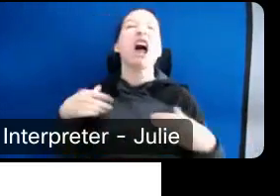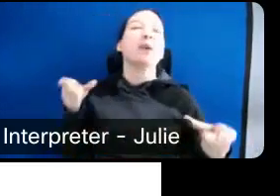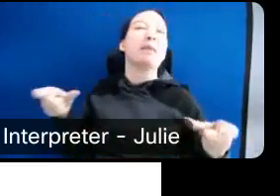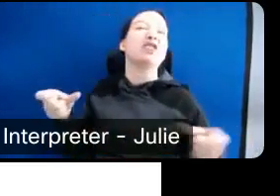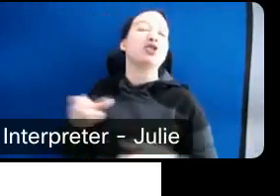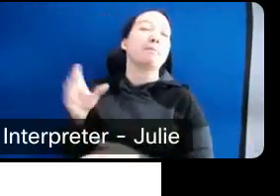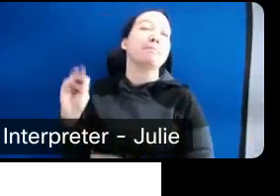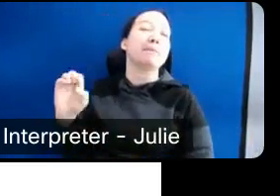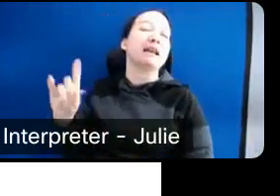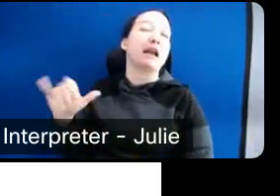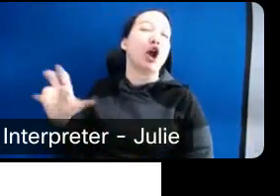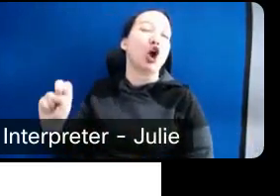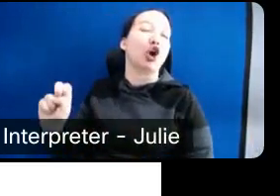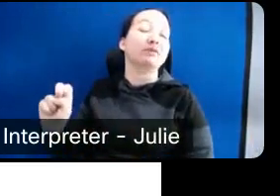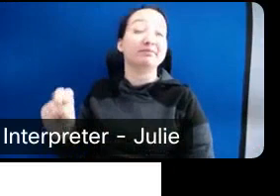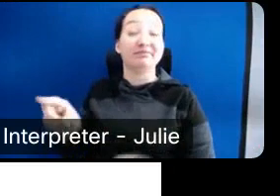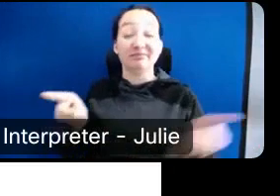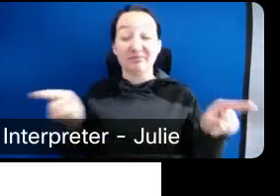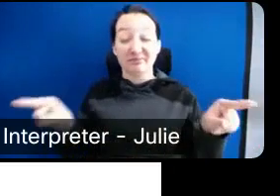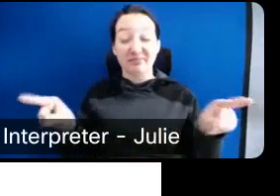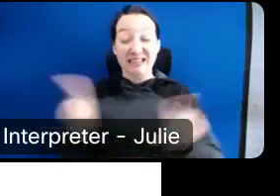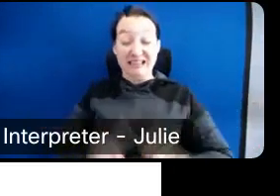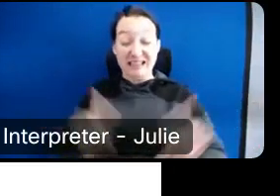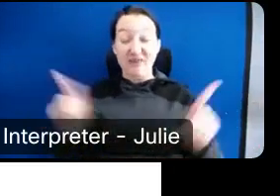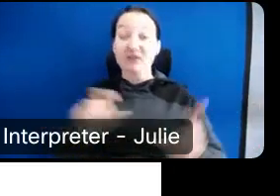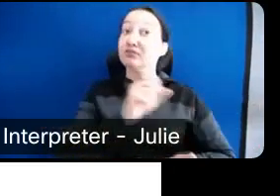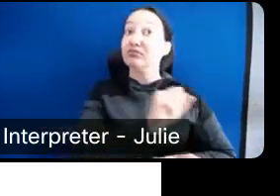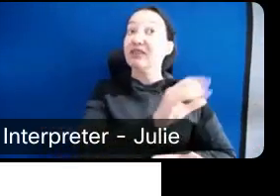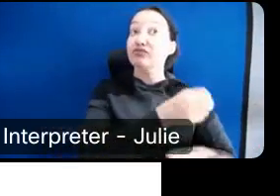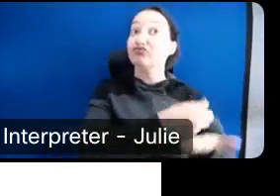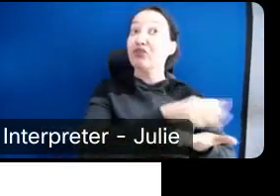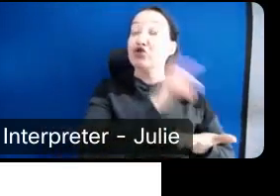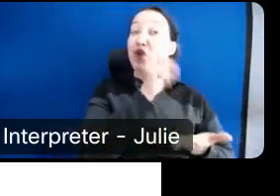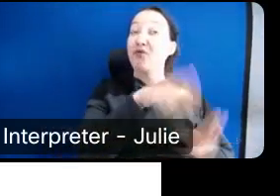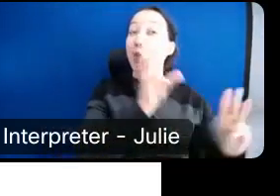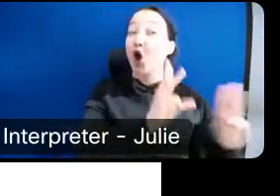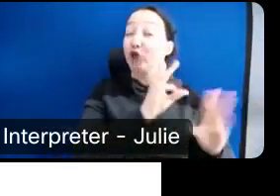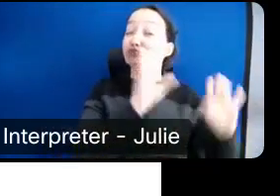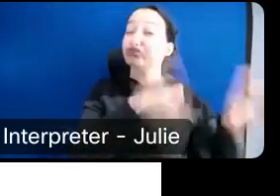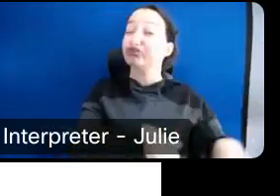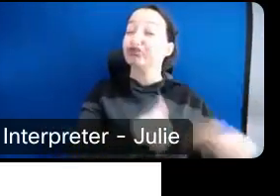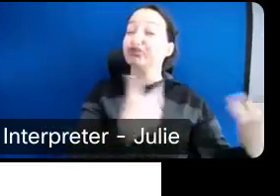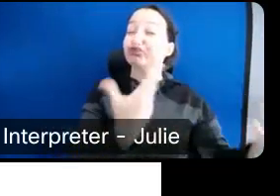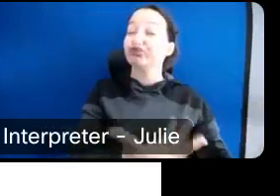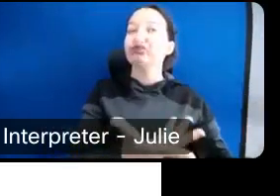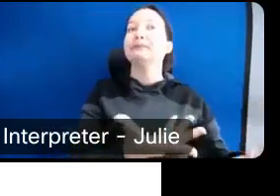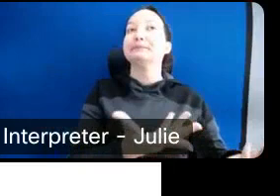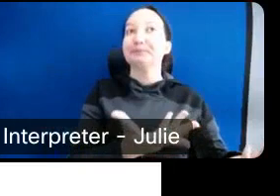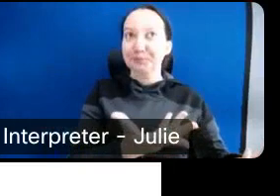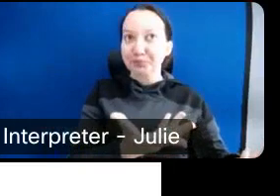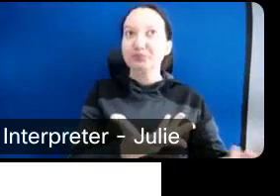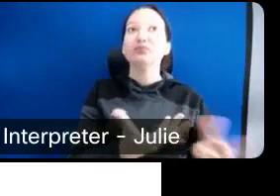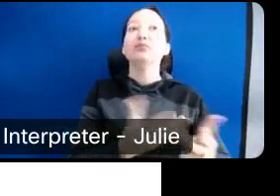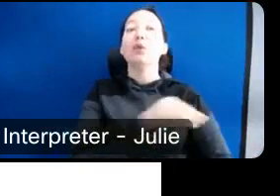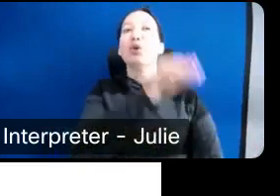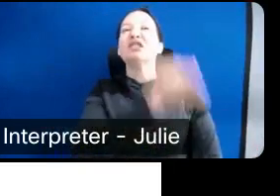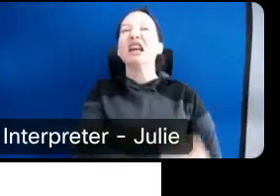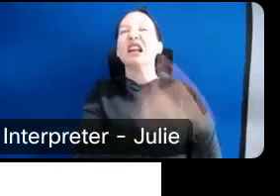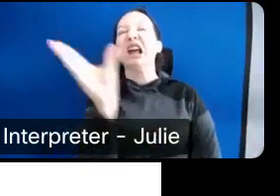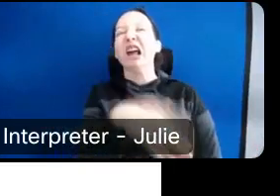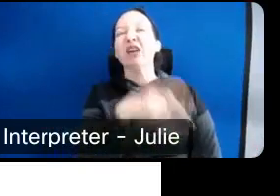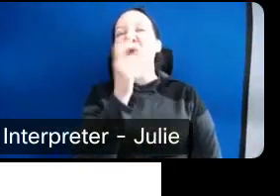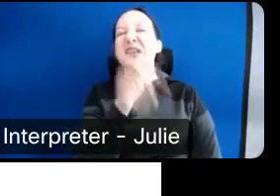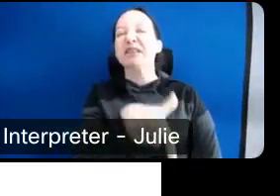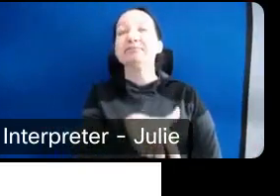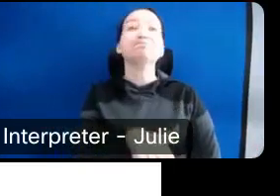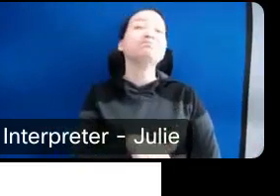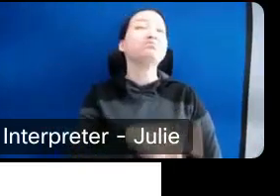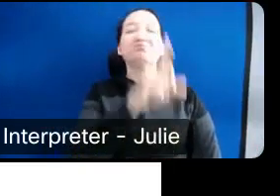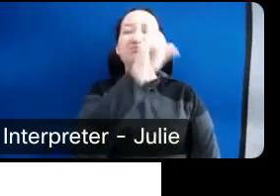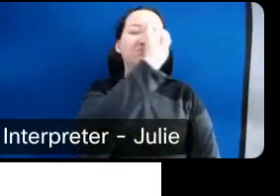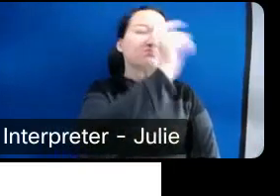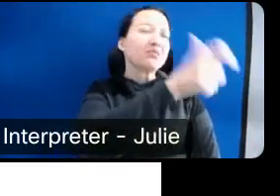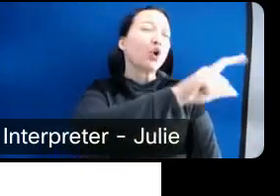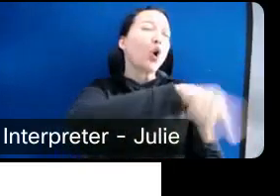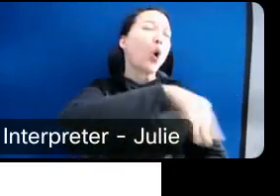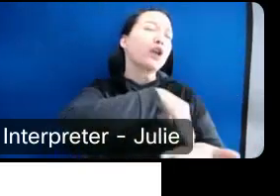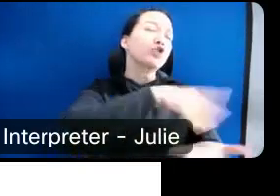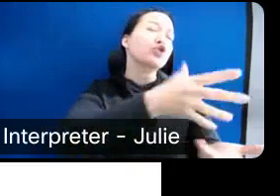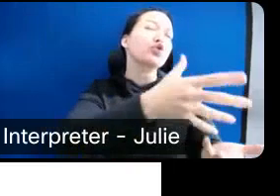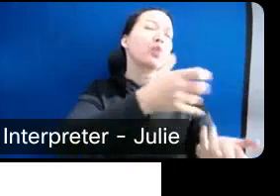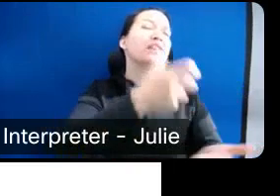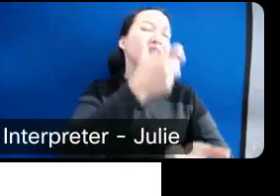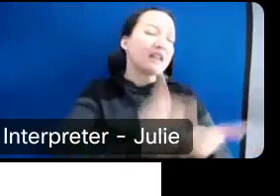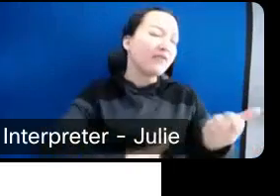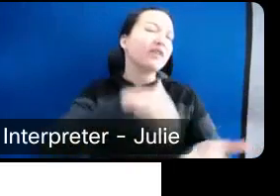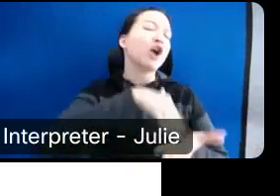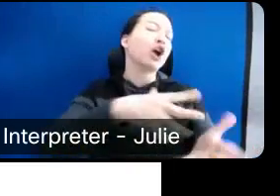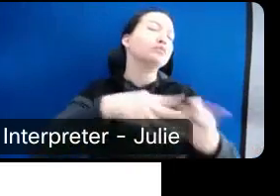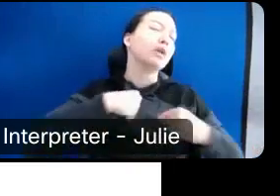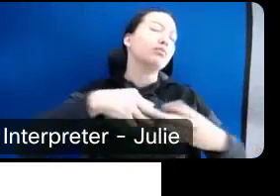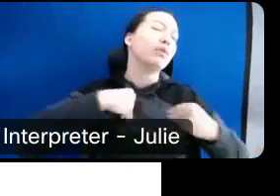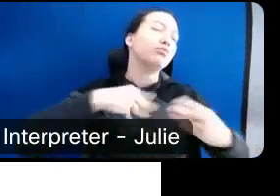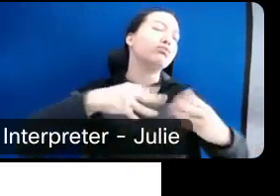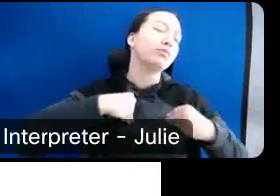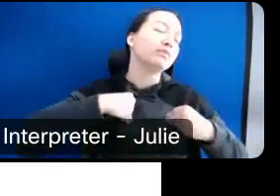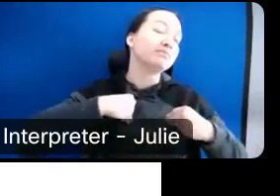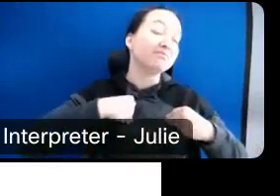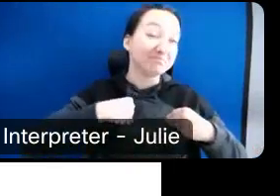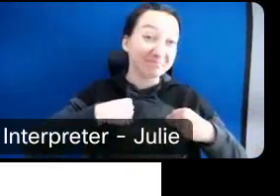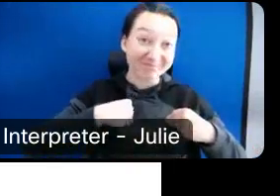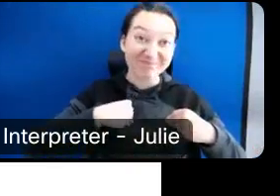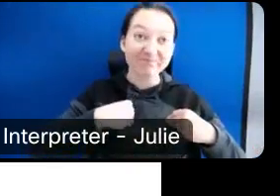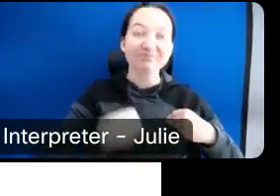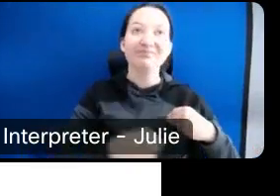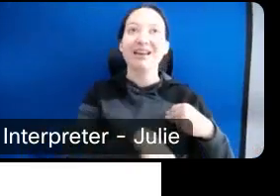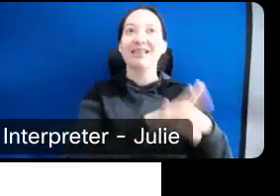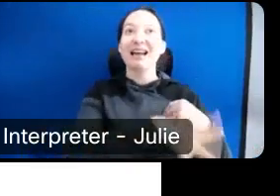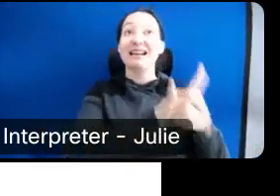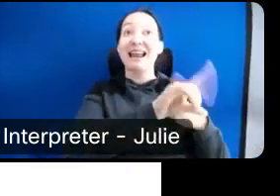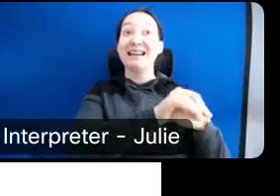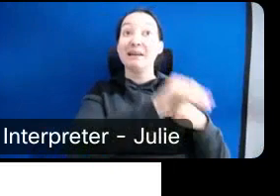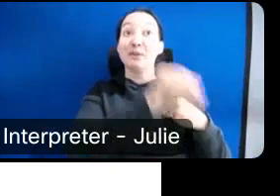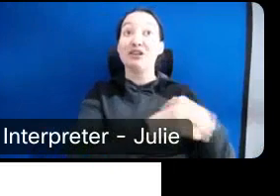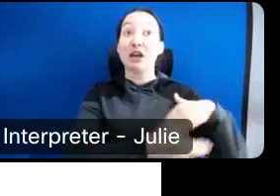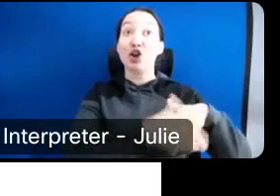Medicare right and the difference would be if you're rich and you don't have to worry about, you know, what your percentages you like, you got any doctor you want, every doctor accepts you right? It's, it's, you know, the 80% is covered and you're done.